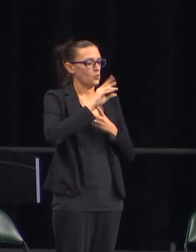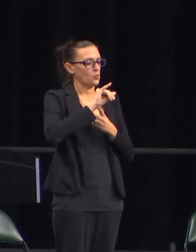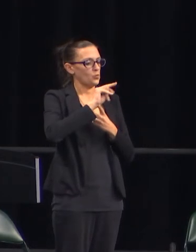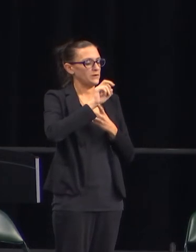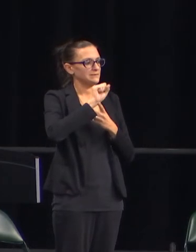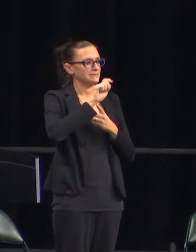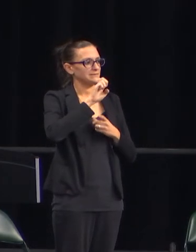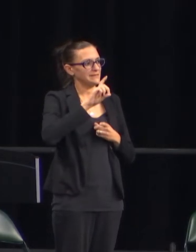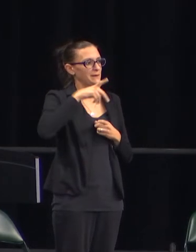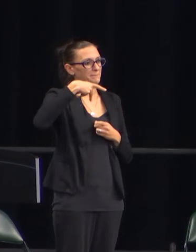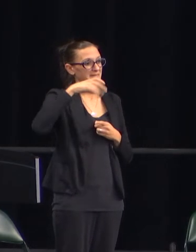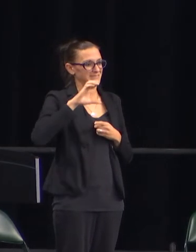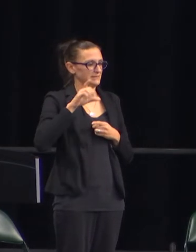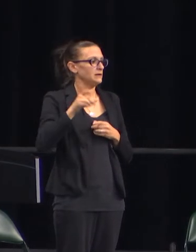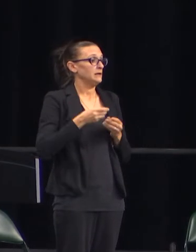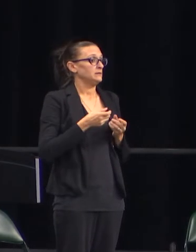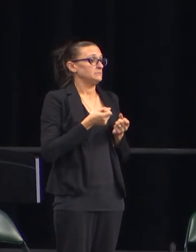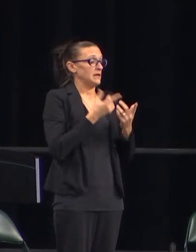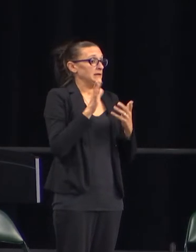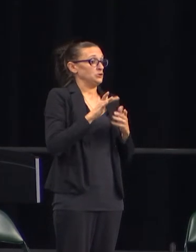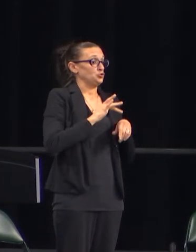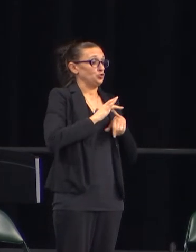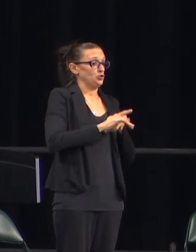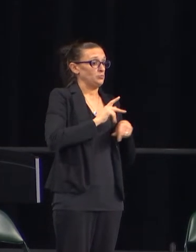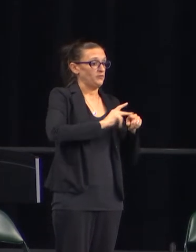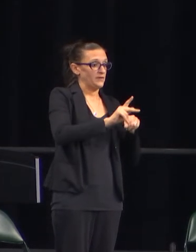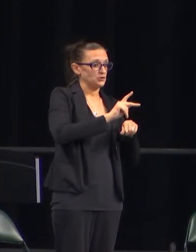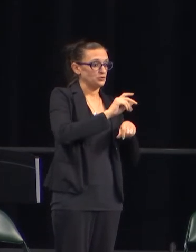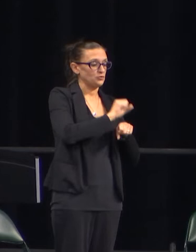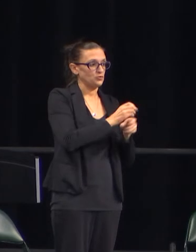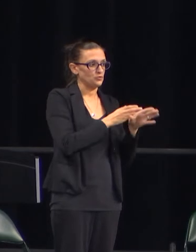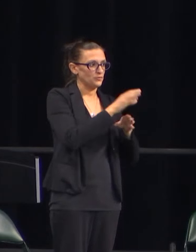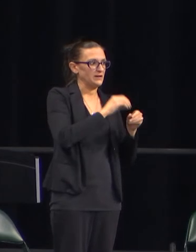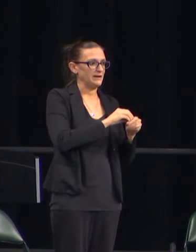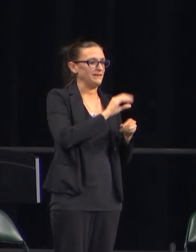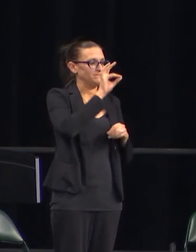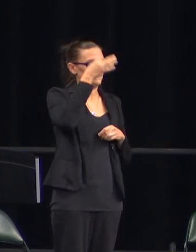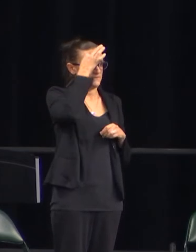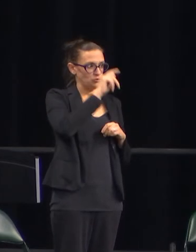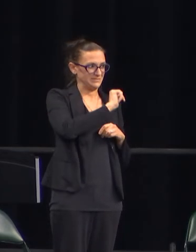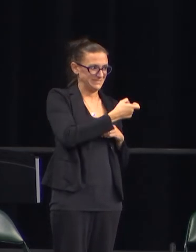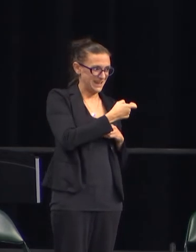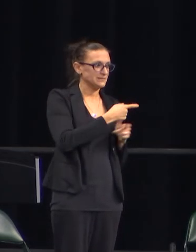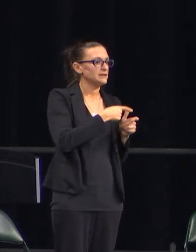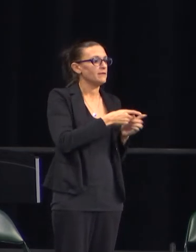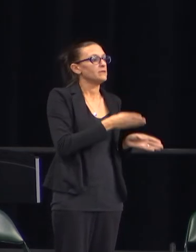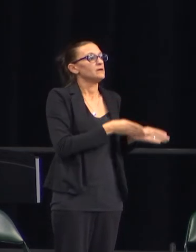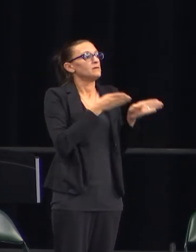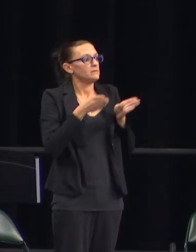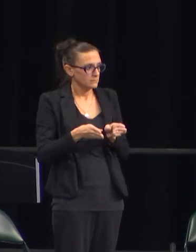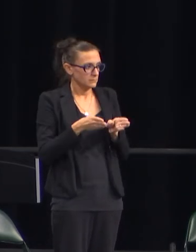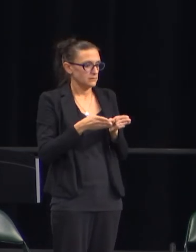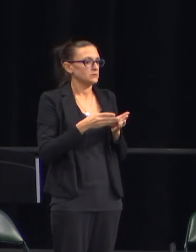He spent his early professional career in the field of federal taxation and later served early stage and startup companies